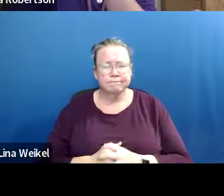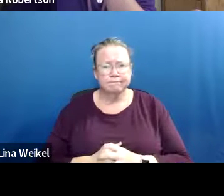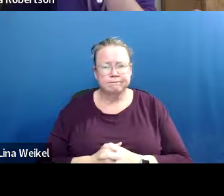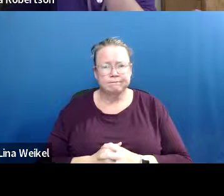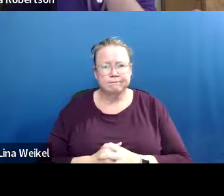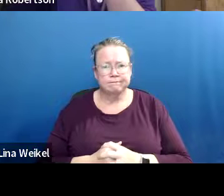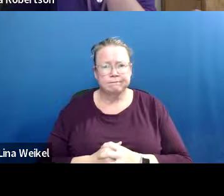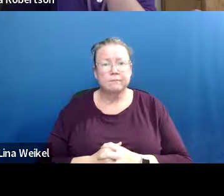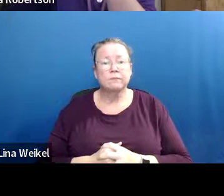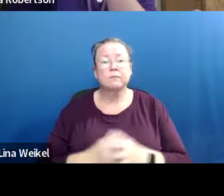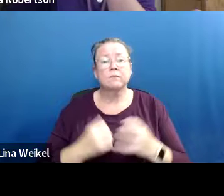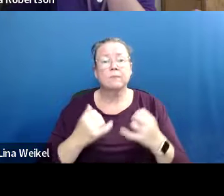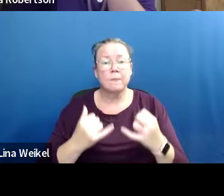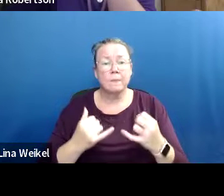Harm (He/Him): so now I kind of wanna